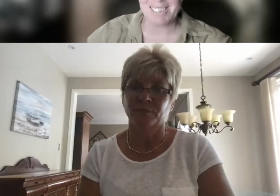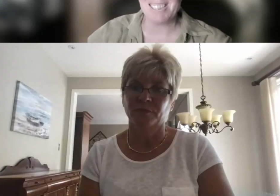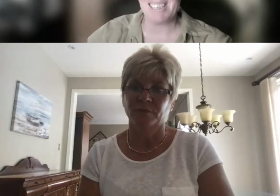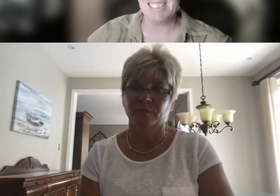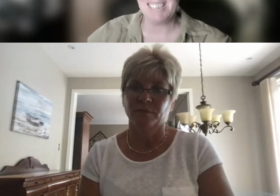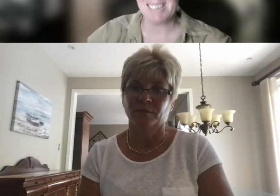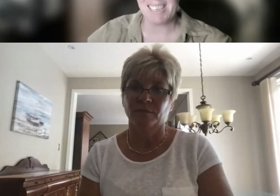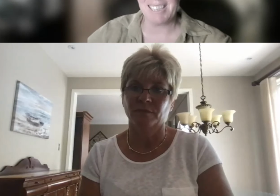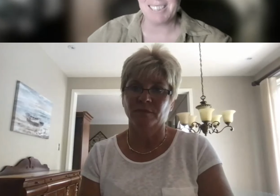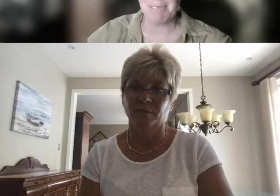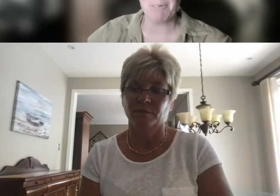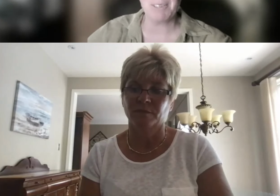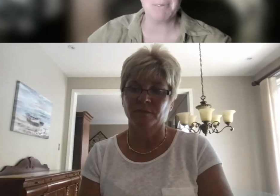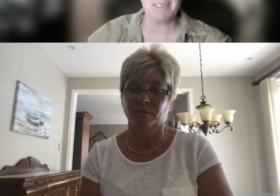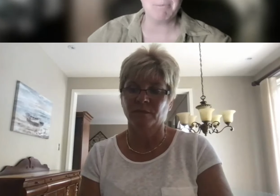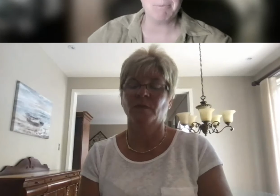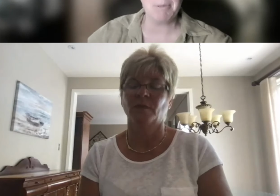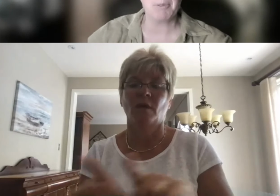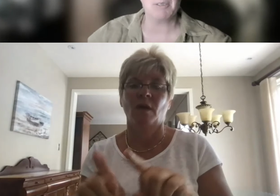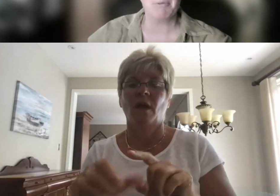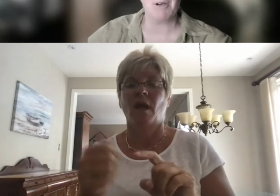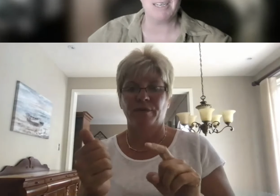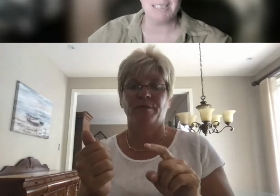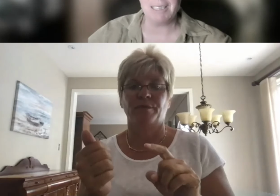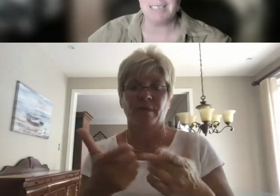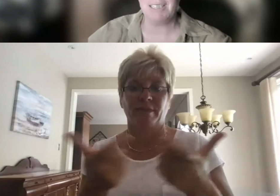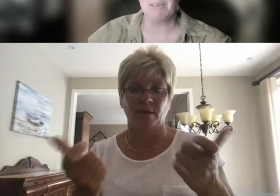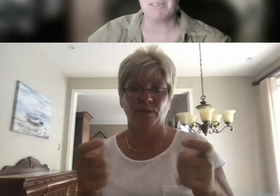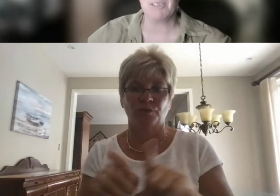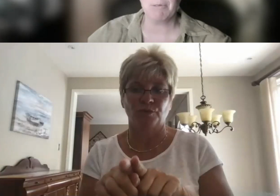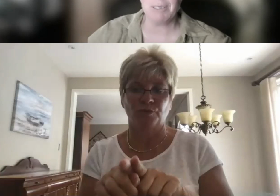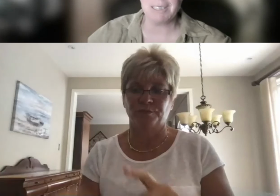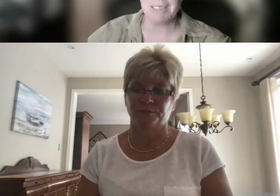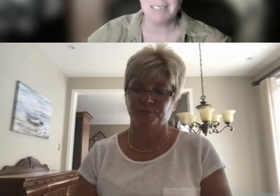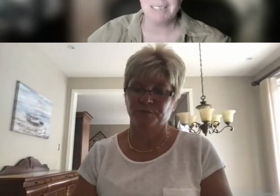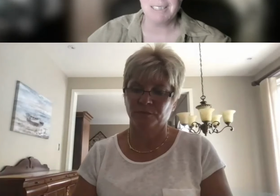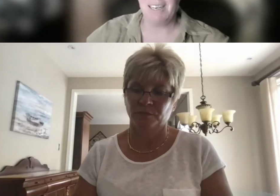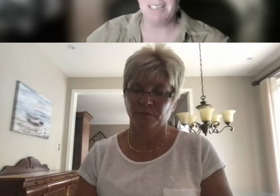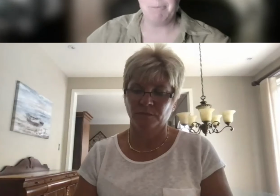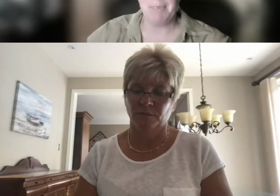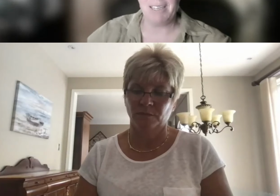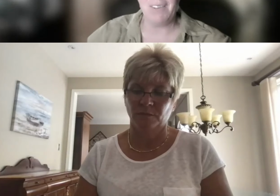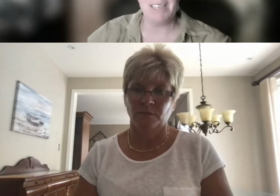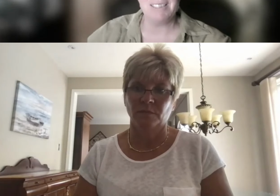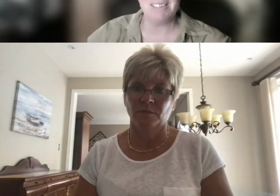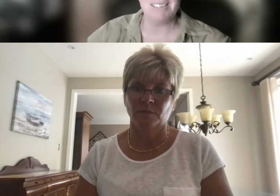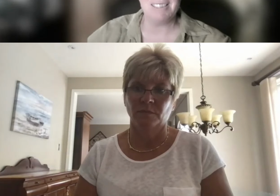that need to change. Frequently, people are brought in or recruited and then